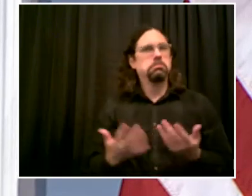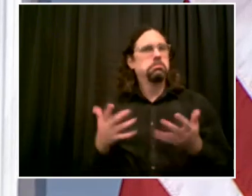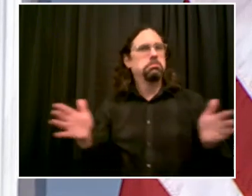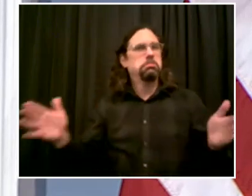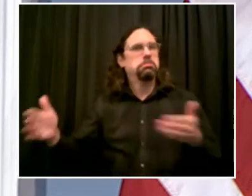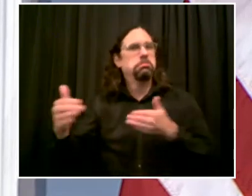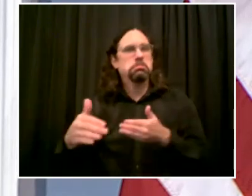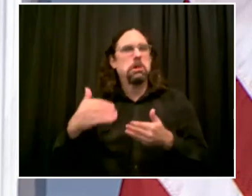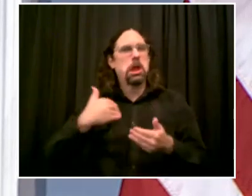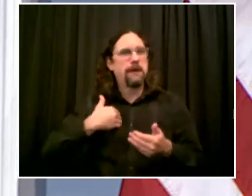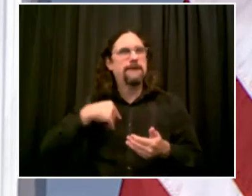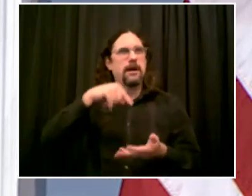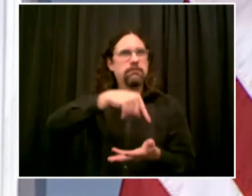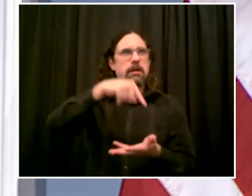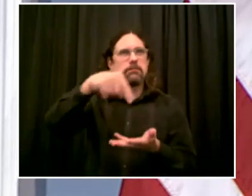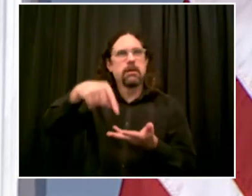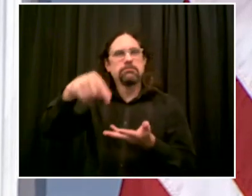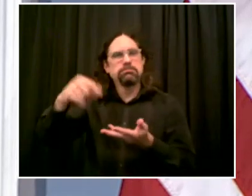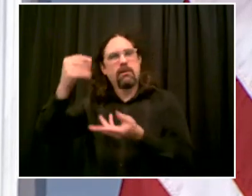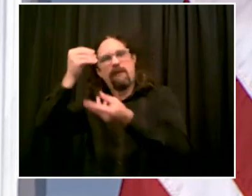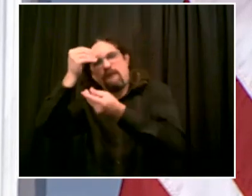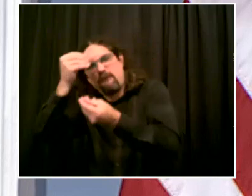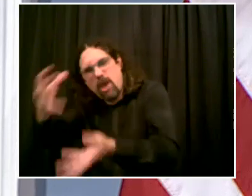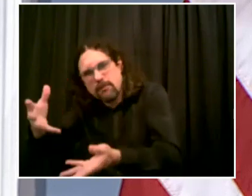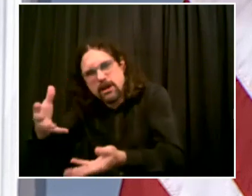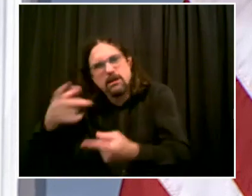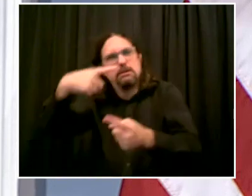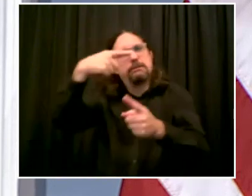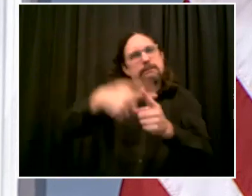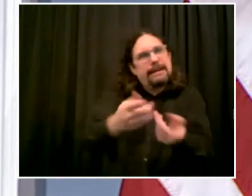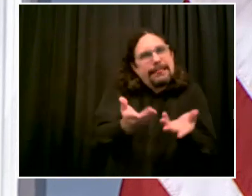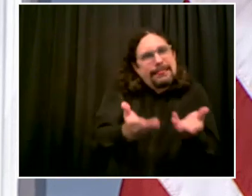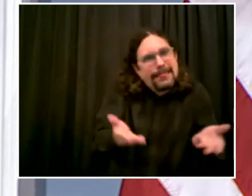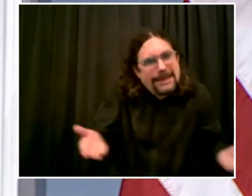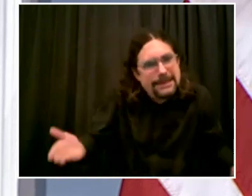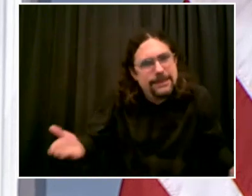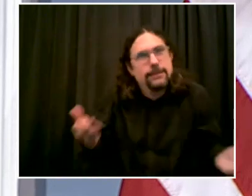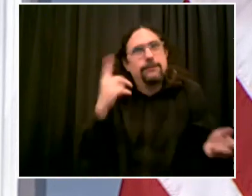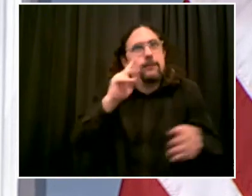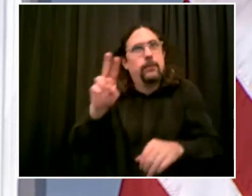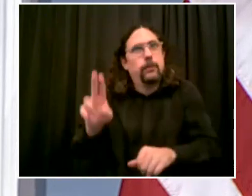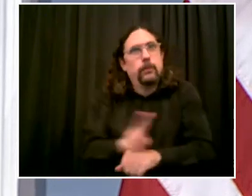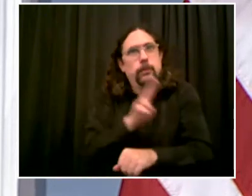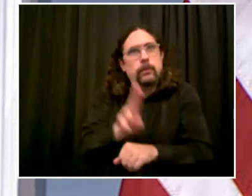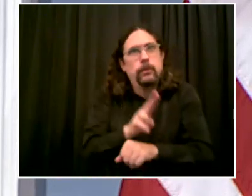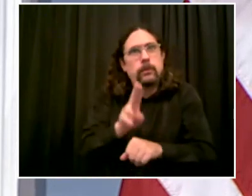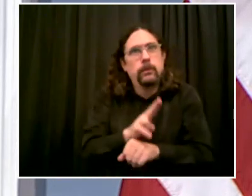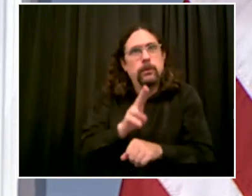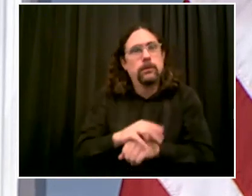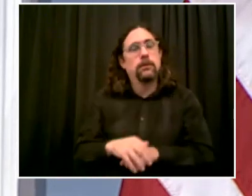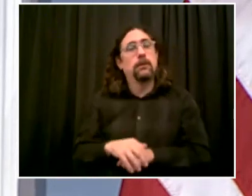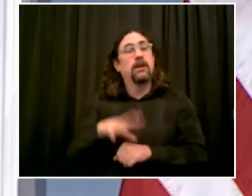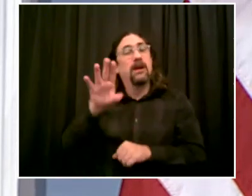BOOKLET IN THE TAKE CARE PACKAGE SO YOU CAN GO OVER THE THINGS THAT ARE INCLUDED AND HOW TO CONNECT WITH OTHER SERVICES THAT YOU MIGHT NEED DURING YOUR SAFE SEPARATION.